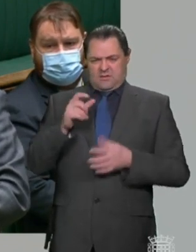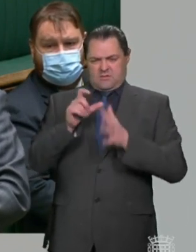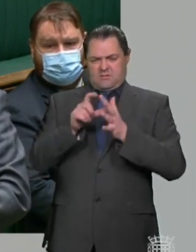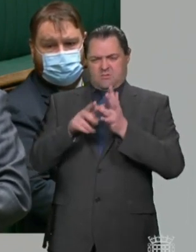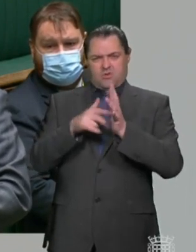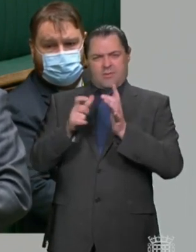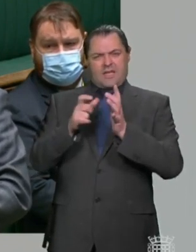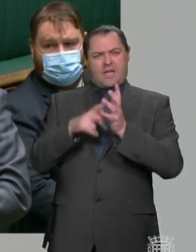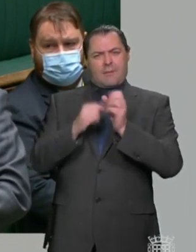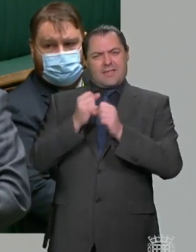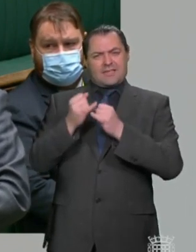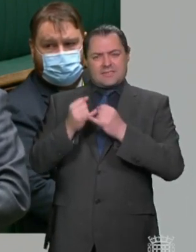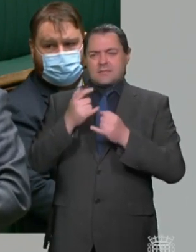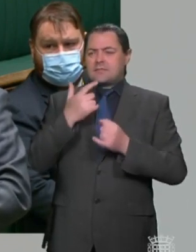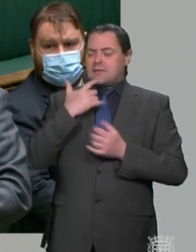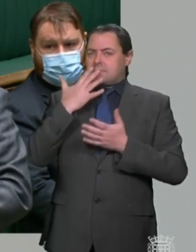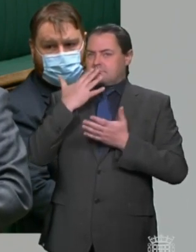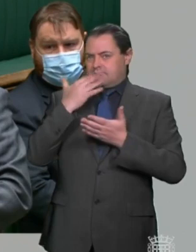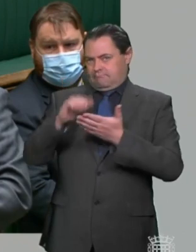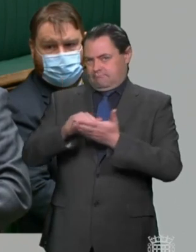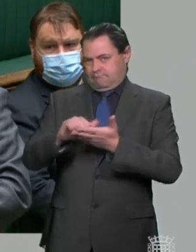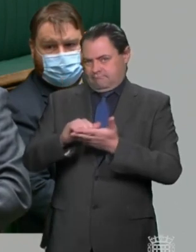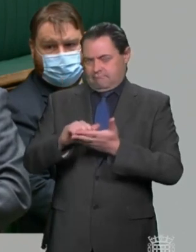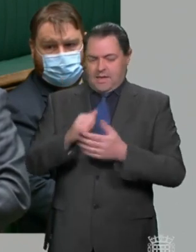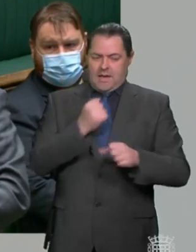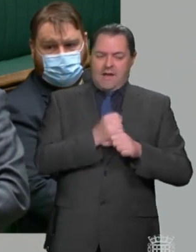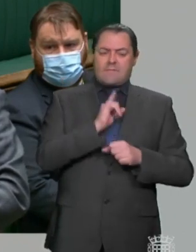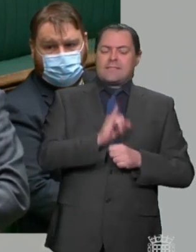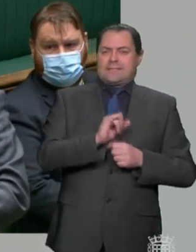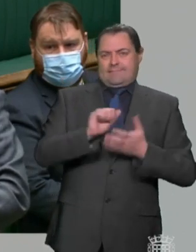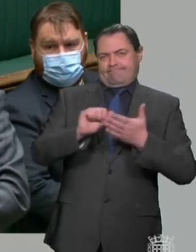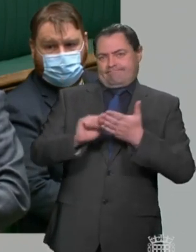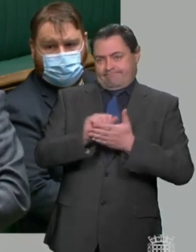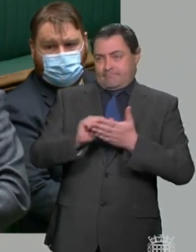behalf of the UK Government. He said: “When the public needed us most”